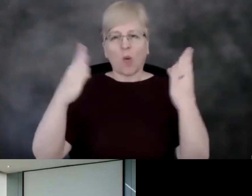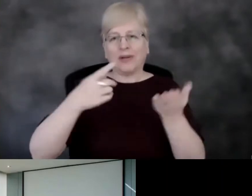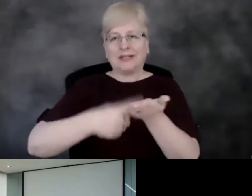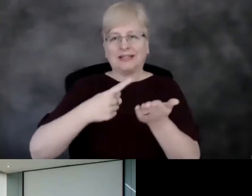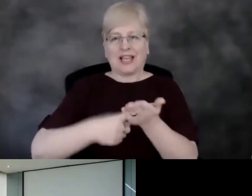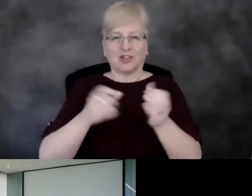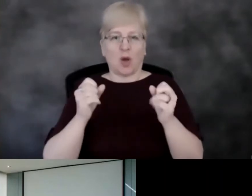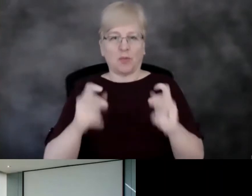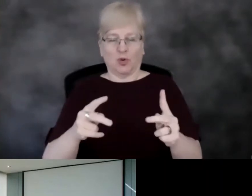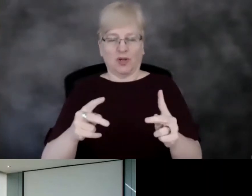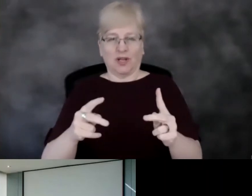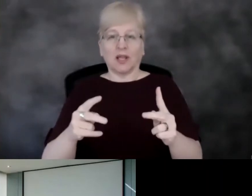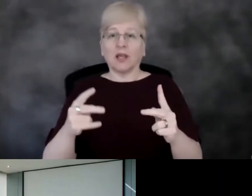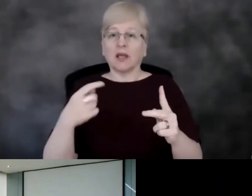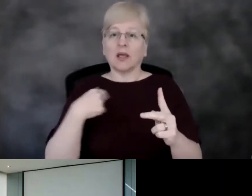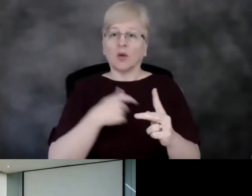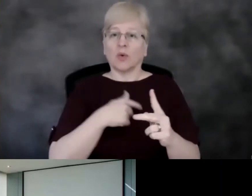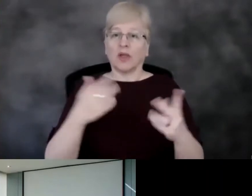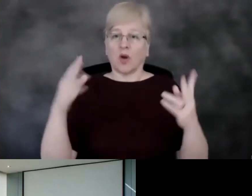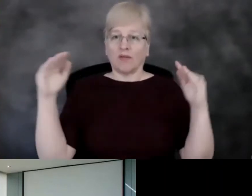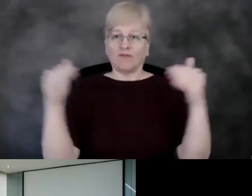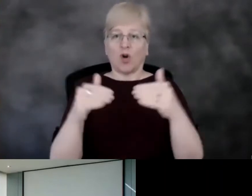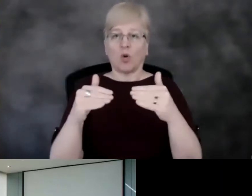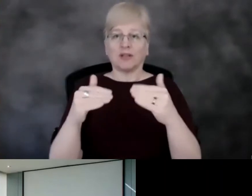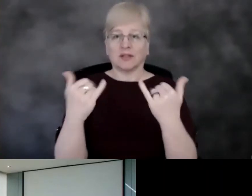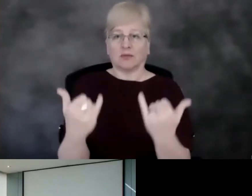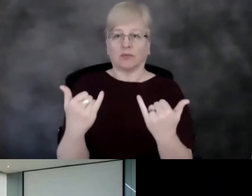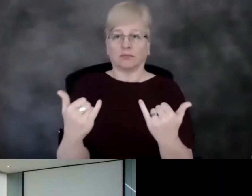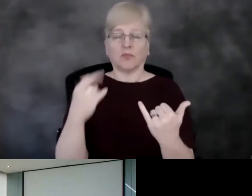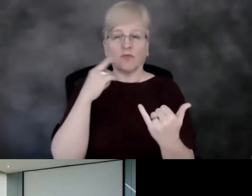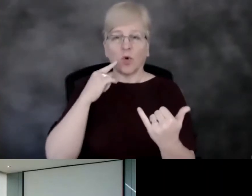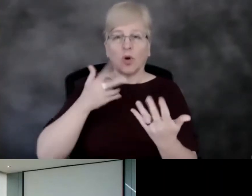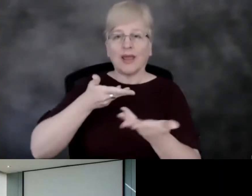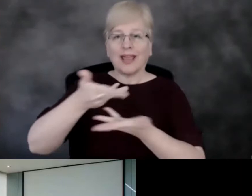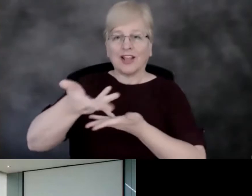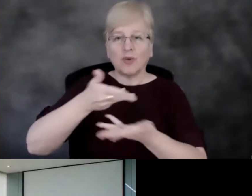focusing 16:02:55 this event on the interactive presentation